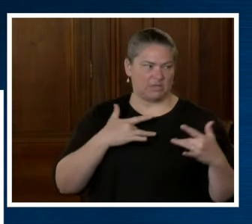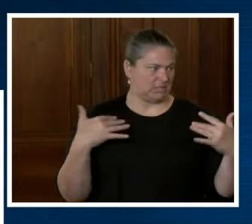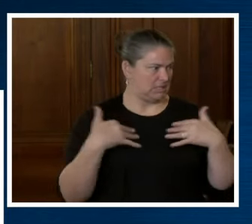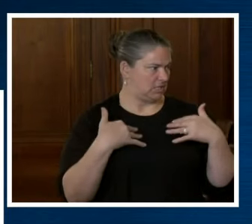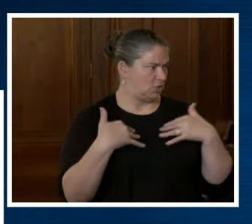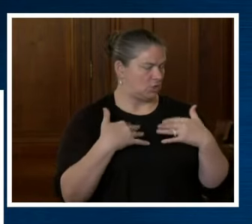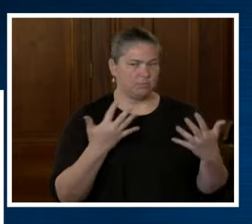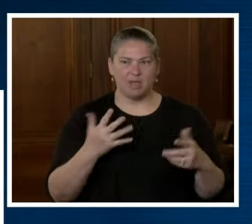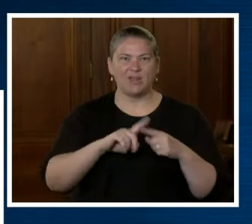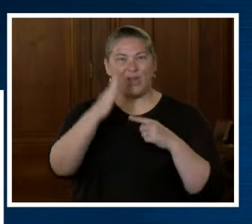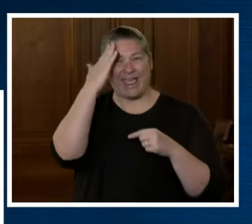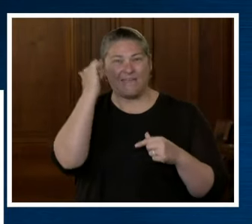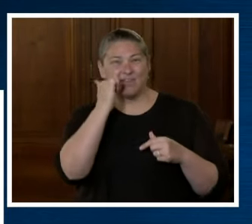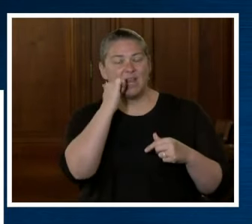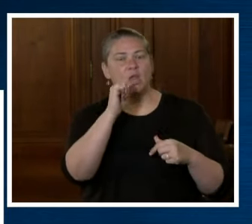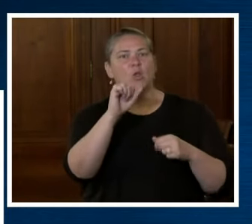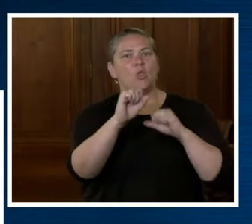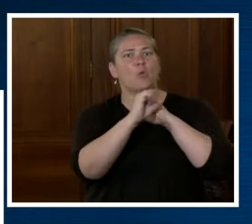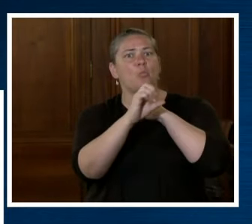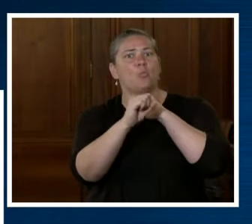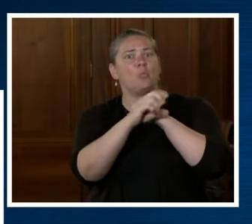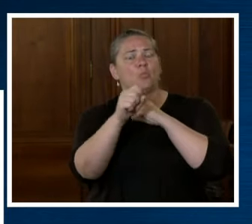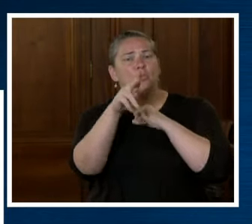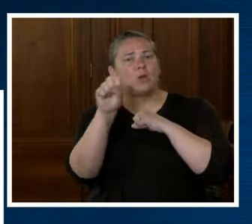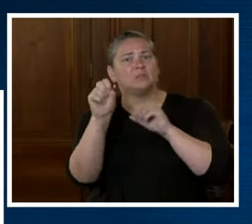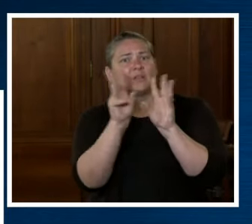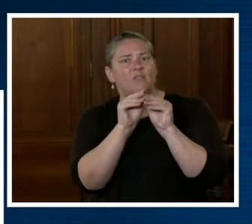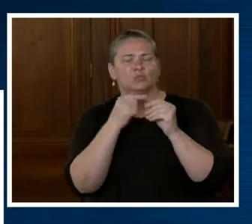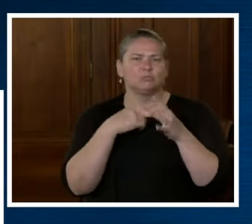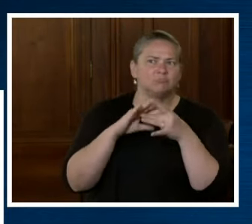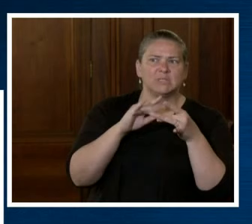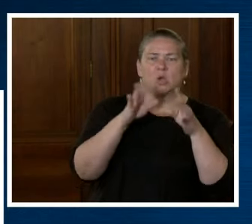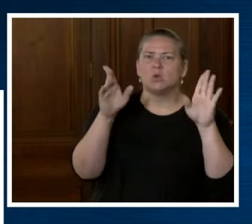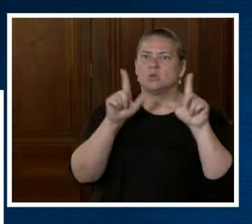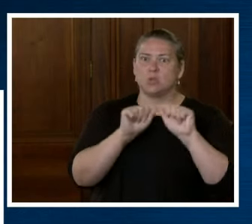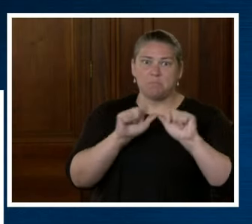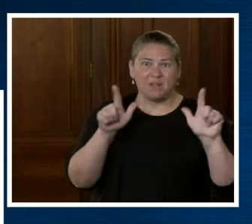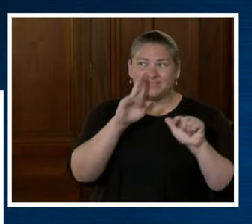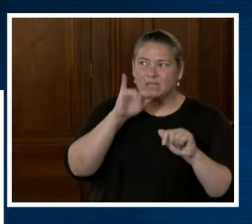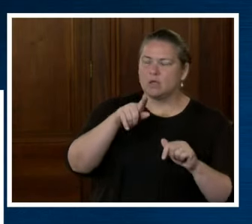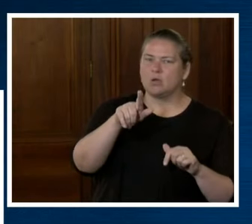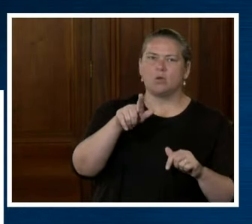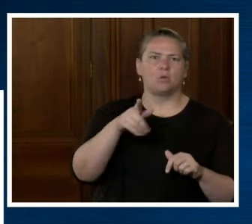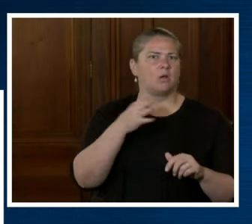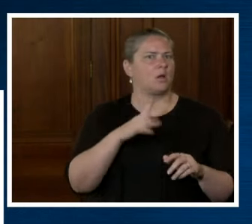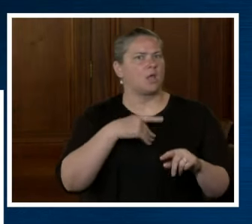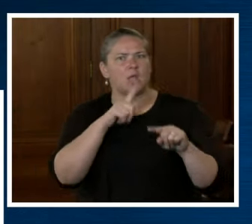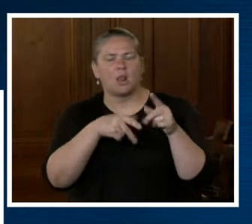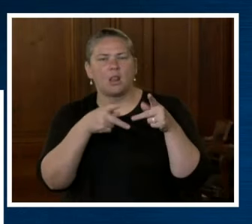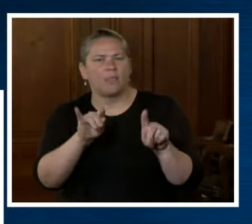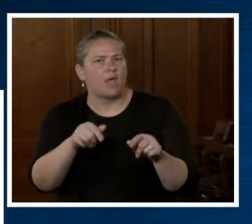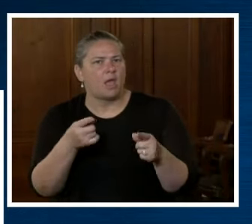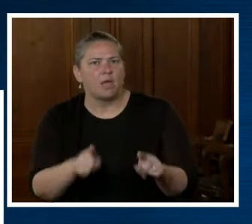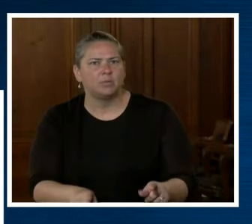AND I THINK ESPECIALLY NOW WITH WHAT WE'RE SEEING ACROSS AMERICA THERE ARE A LOT BIGGER ISSUES